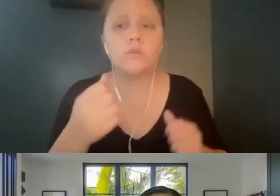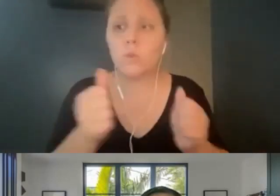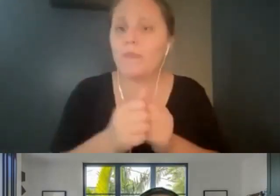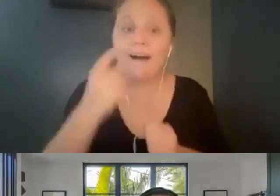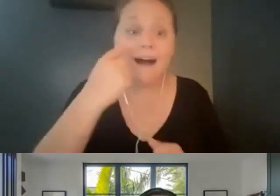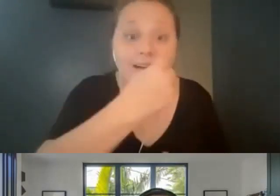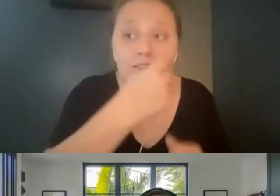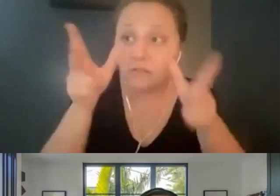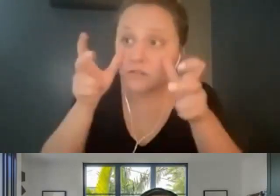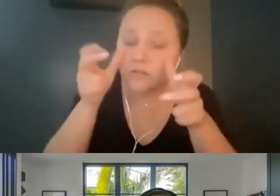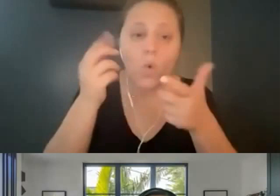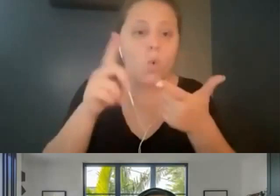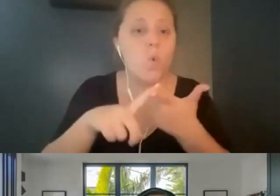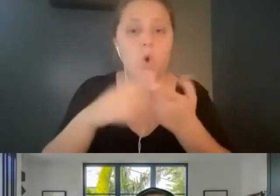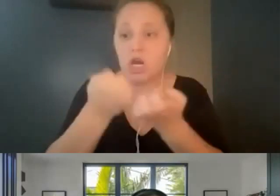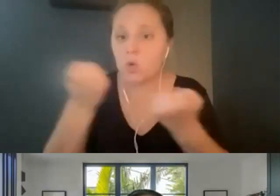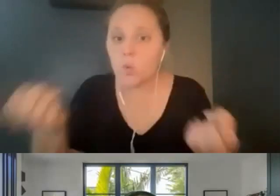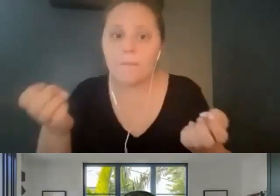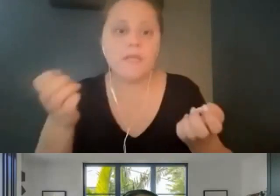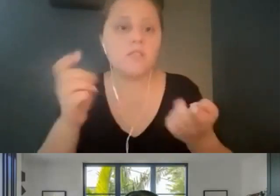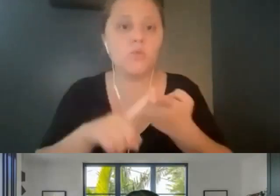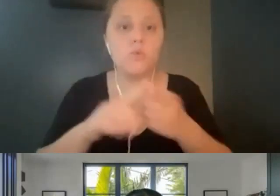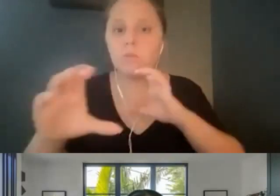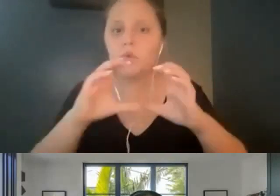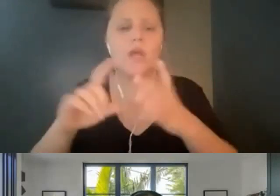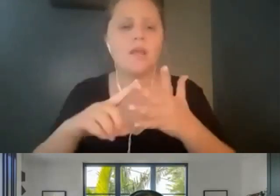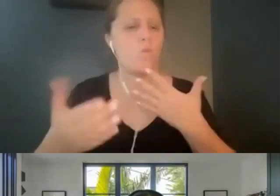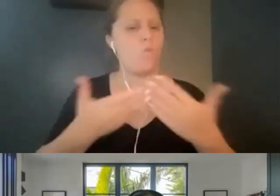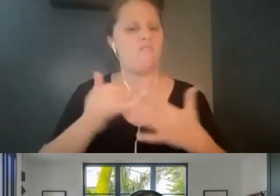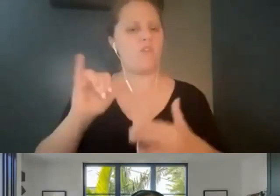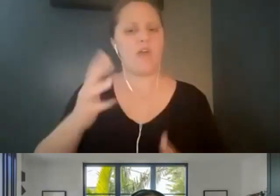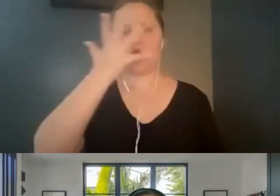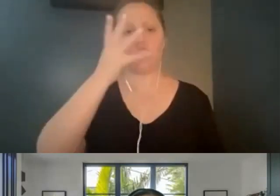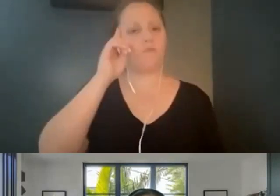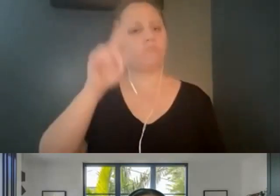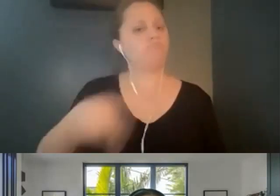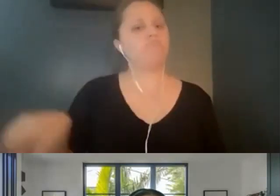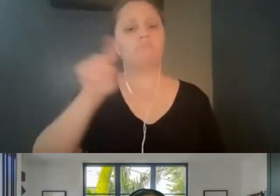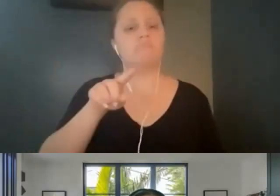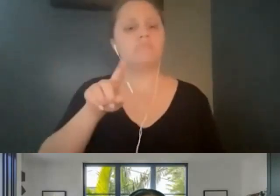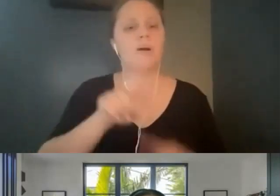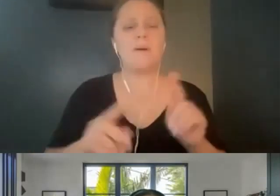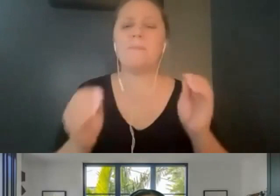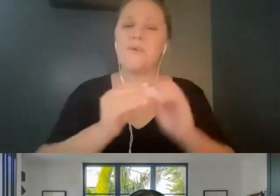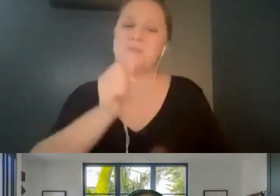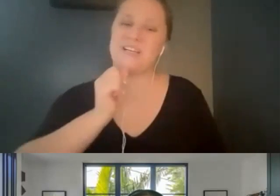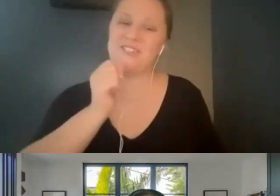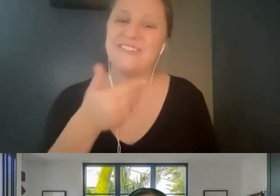equipment to be able to communicate. However that looks, but just having a little bit more patience. We're in such a hurry all the time and I think, like you